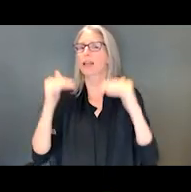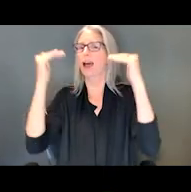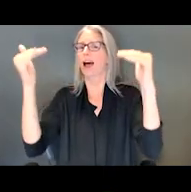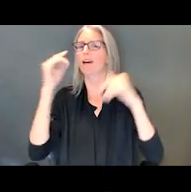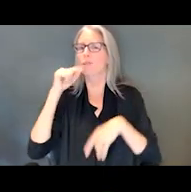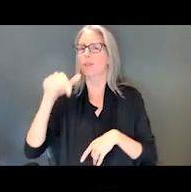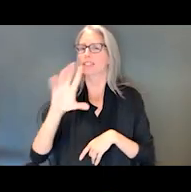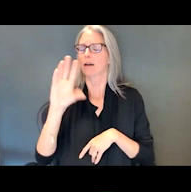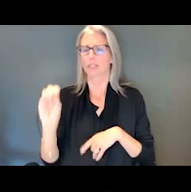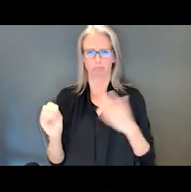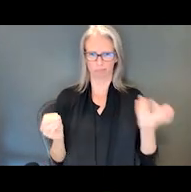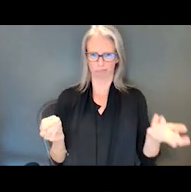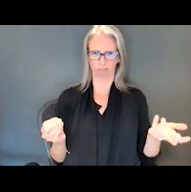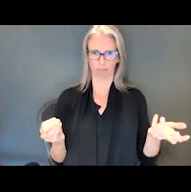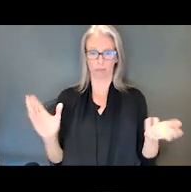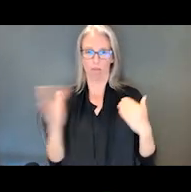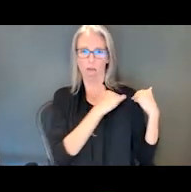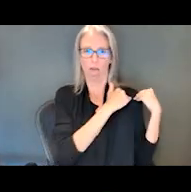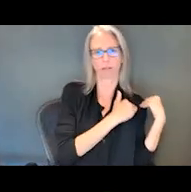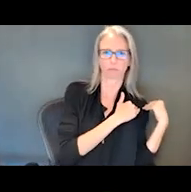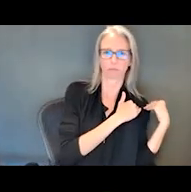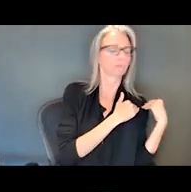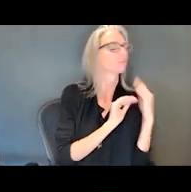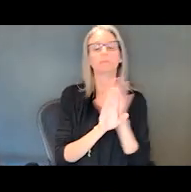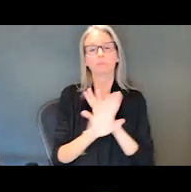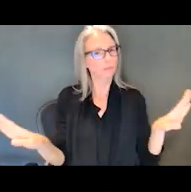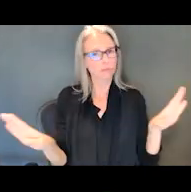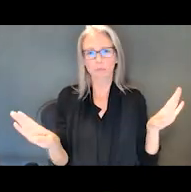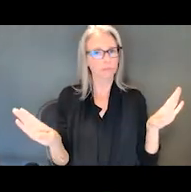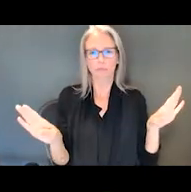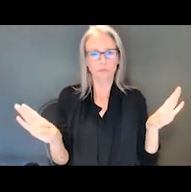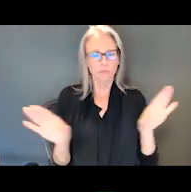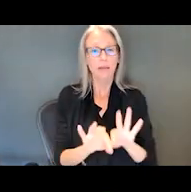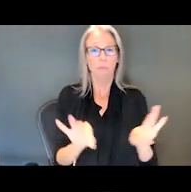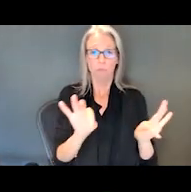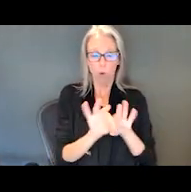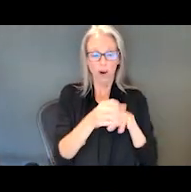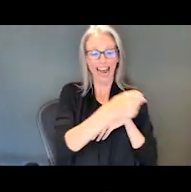lived experience that can really direct the specifics of each individual location because